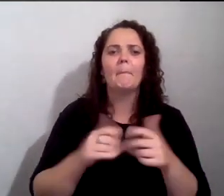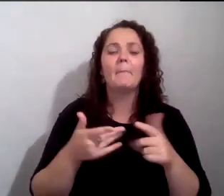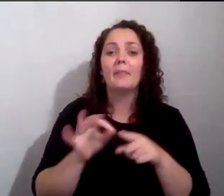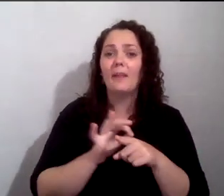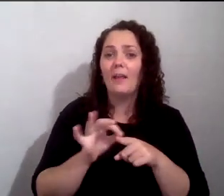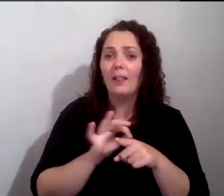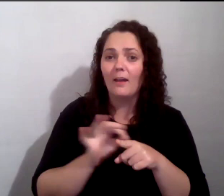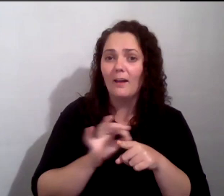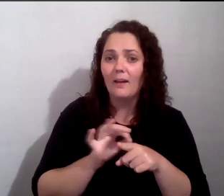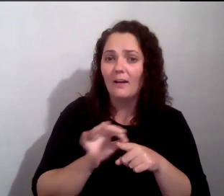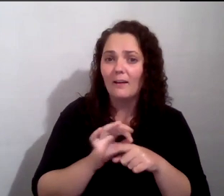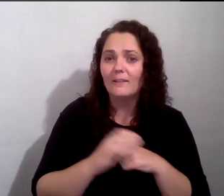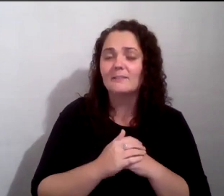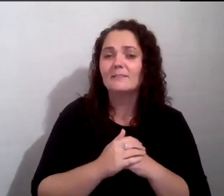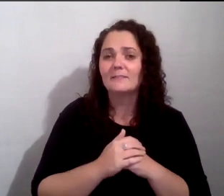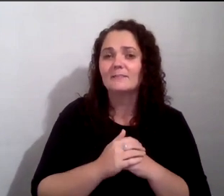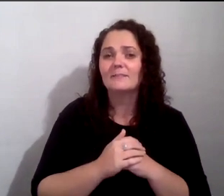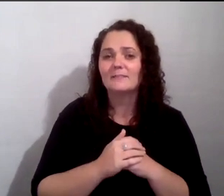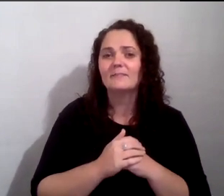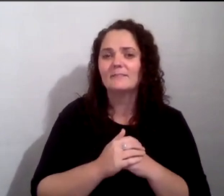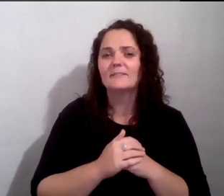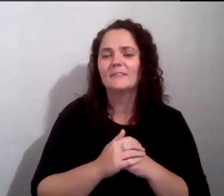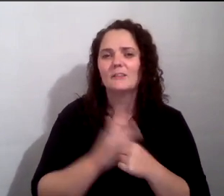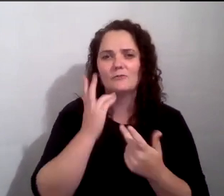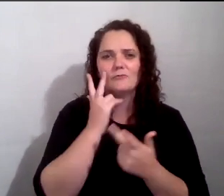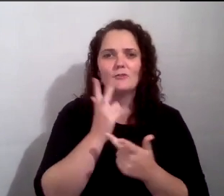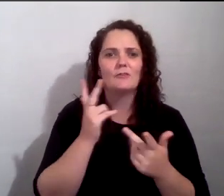and colours, paying close attention to the way that they